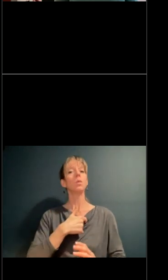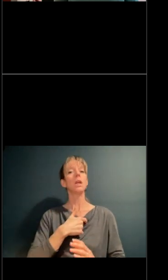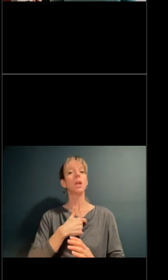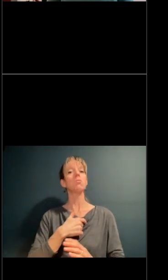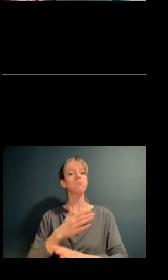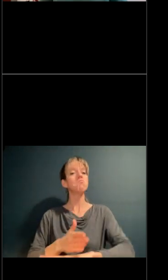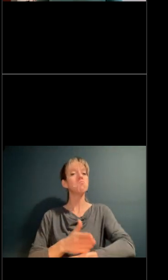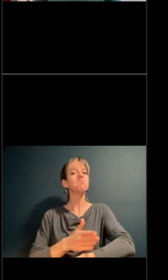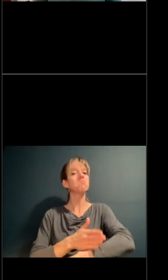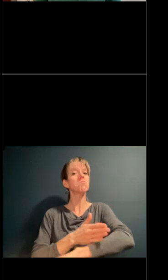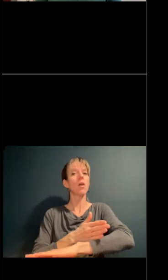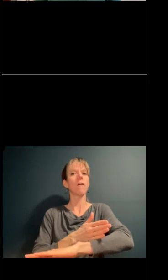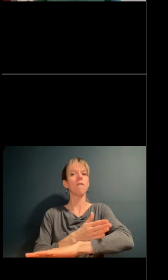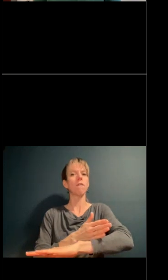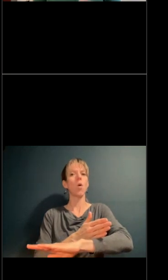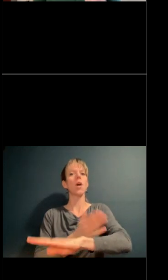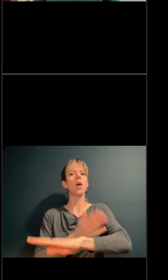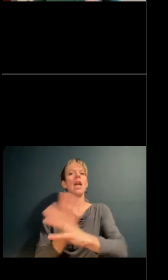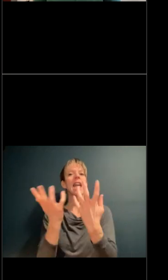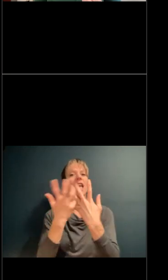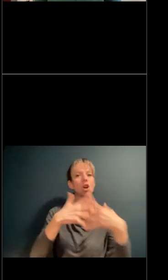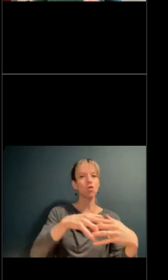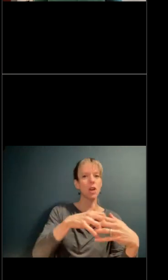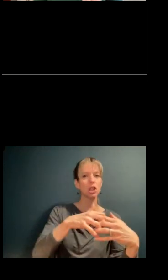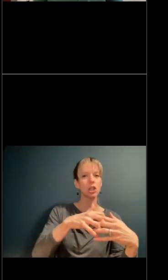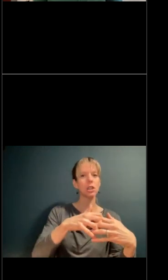integration and inclusion, I think this place of belonging has been